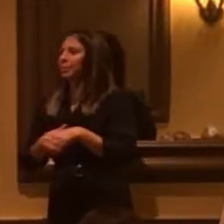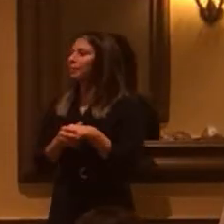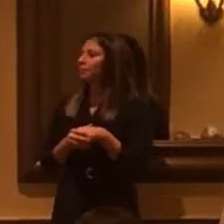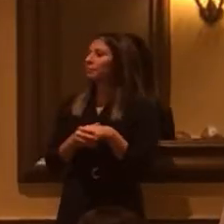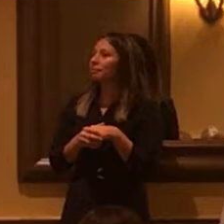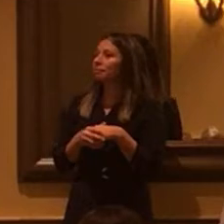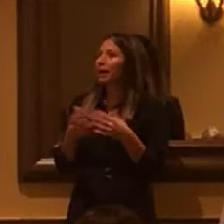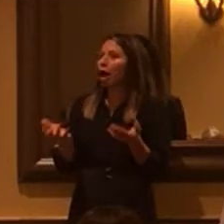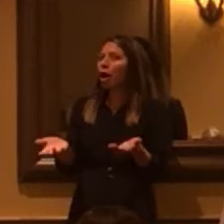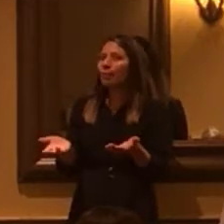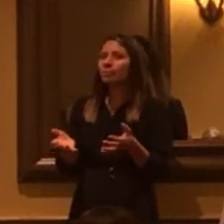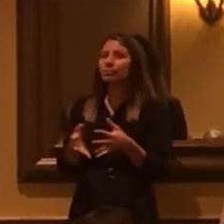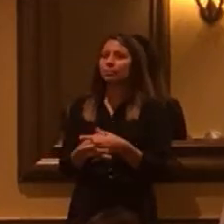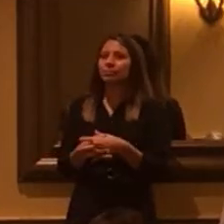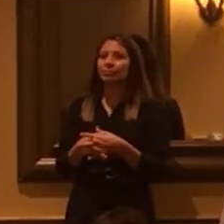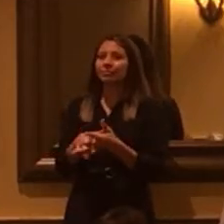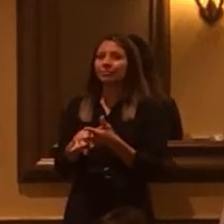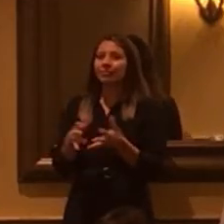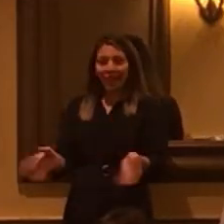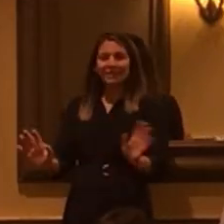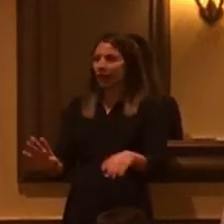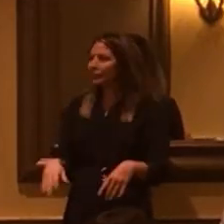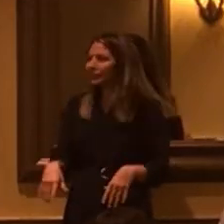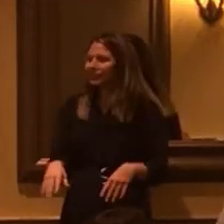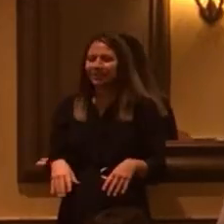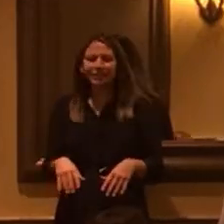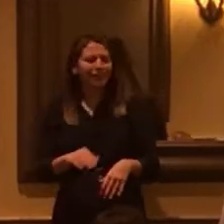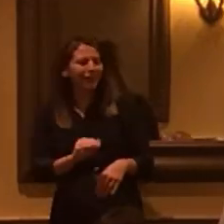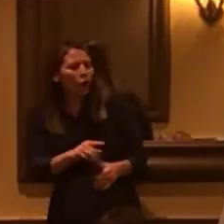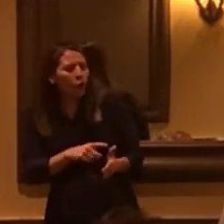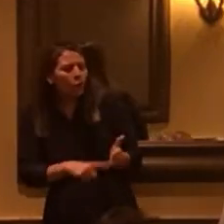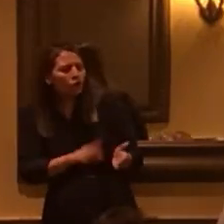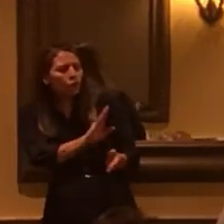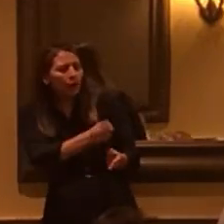and that's it. (BACKGROUND CHATTER)